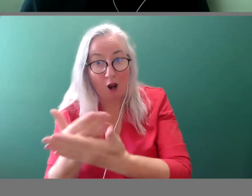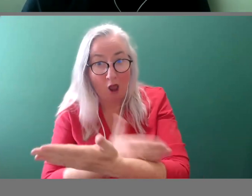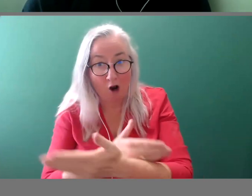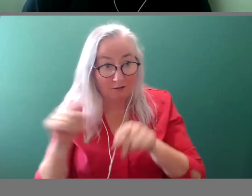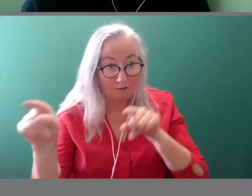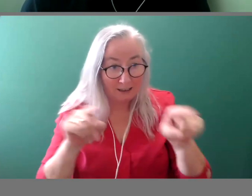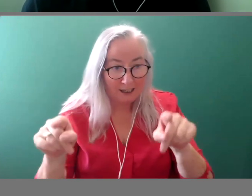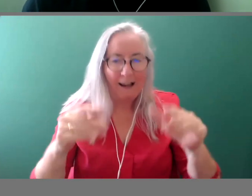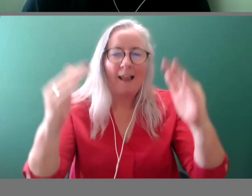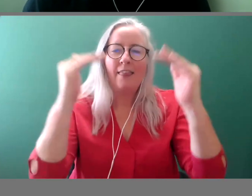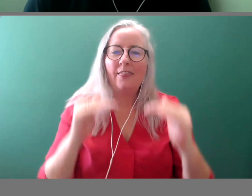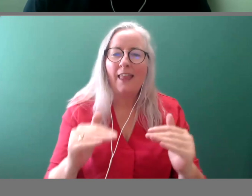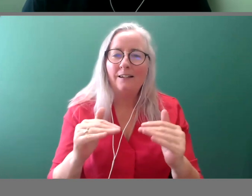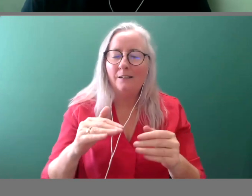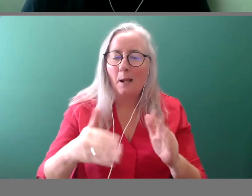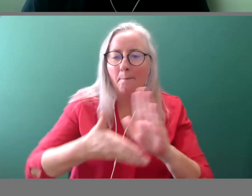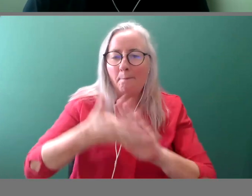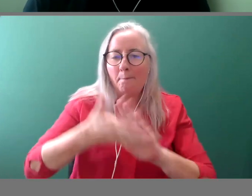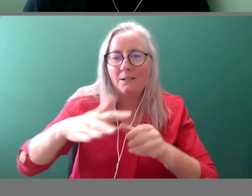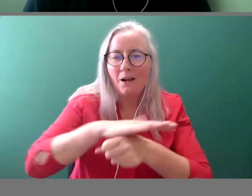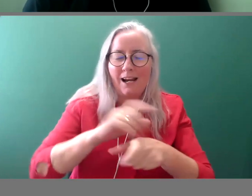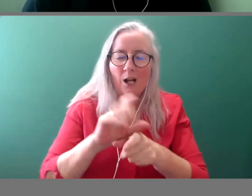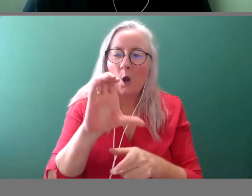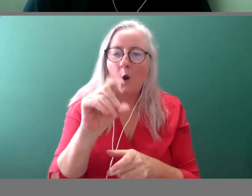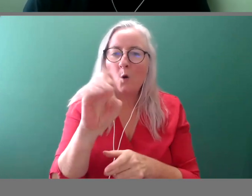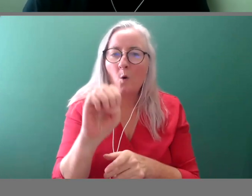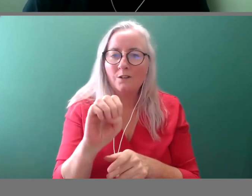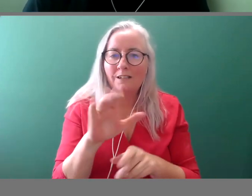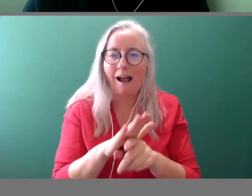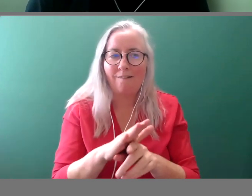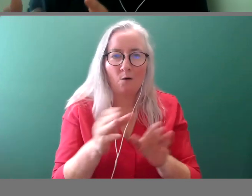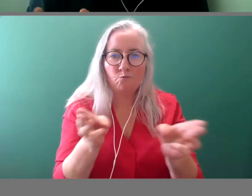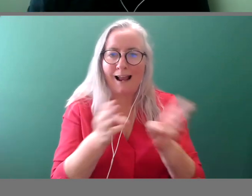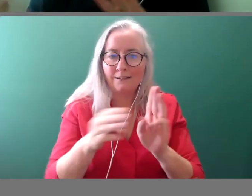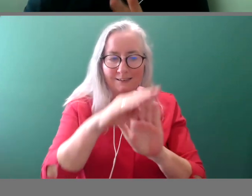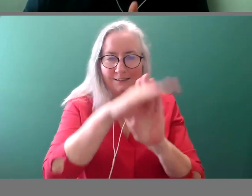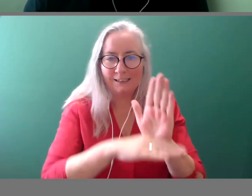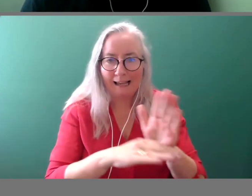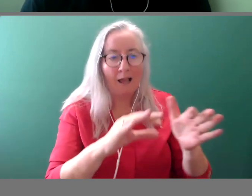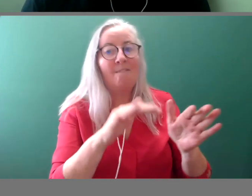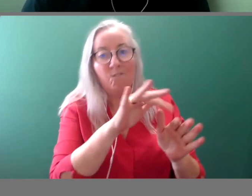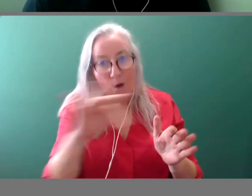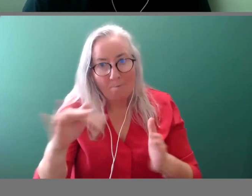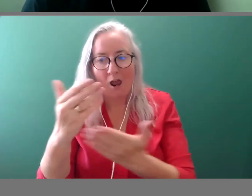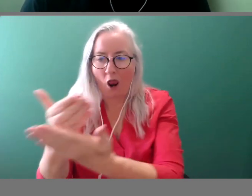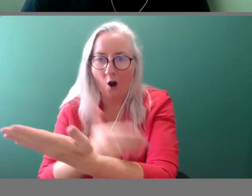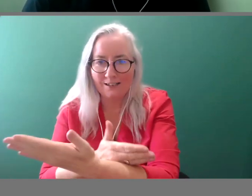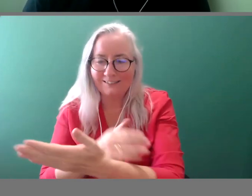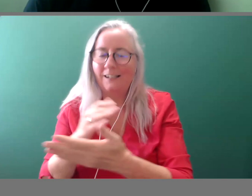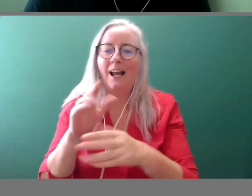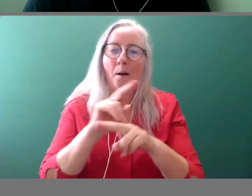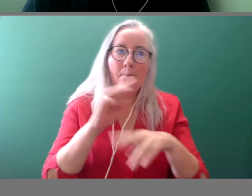built environment codes of practices and beyond the building regulations and particularly Part